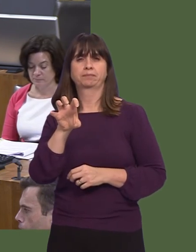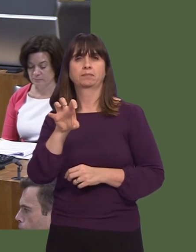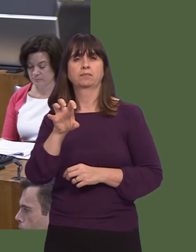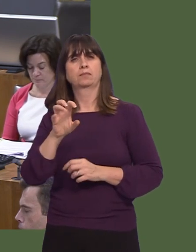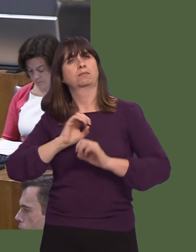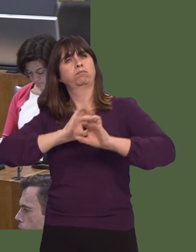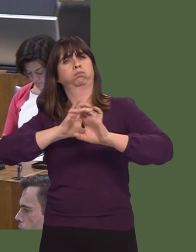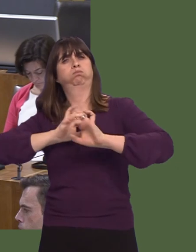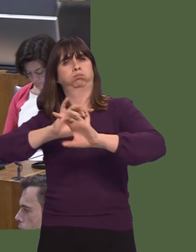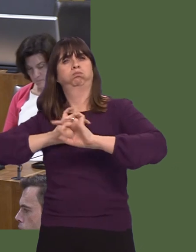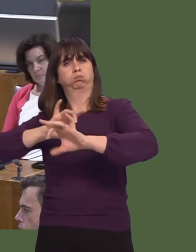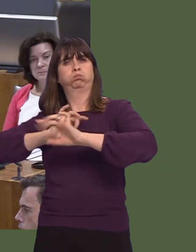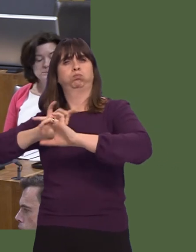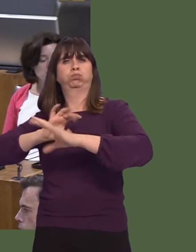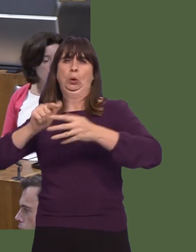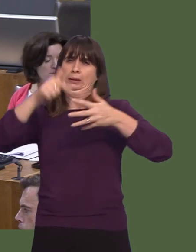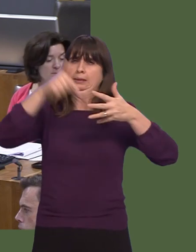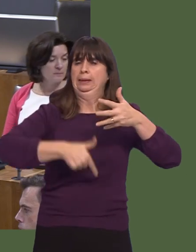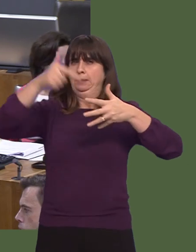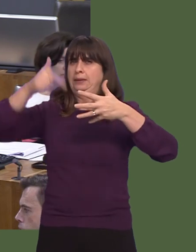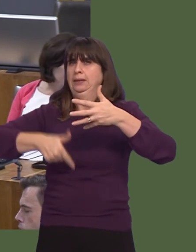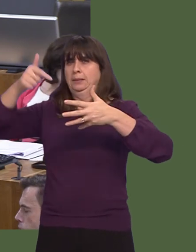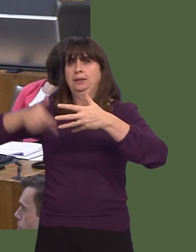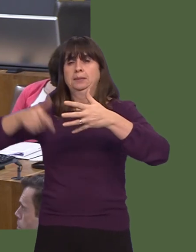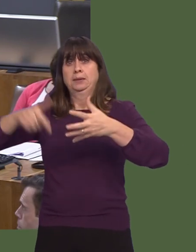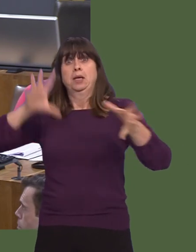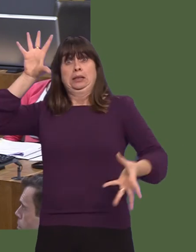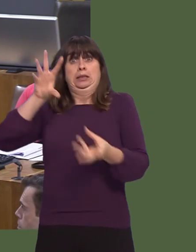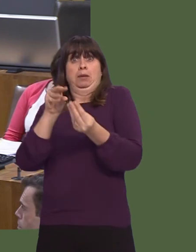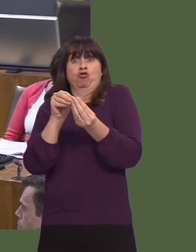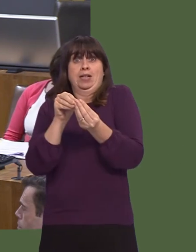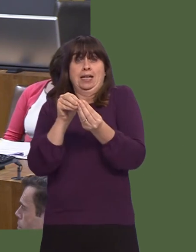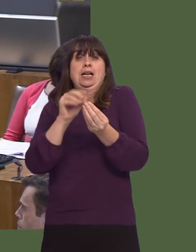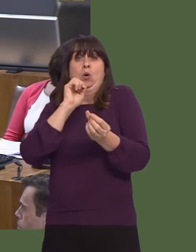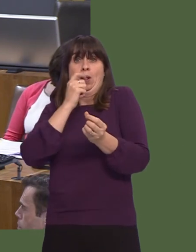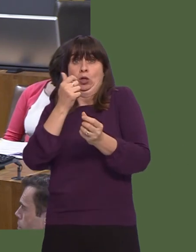ac maeín rhaid, wrth gwrs, i hyn gael ei ystyried yn fwy eang ynglyn ‚ llygredd hefyd.